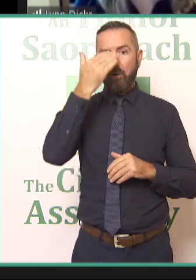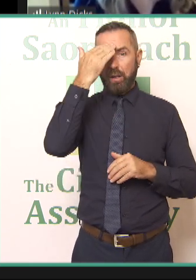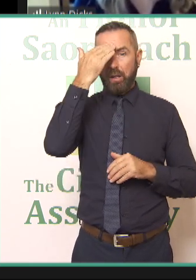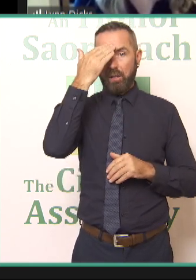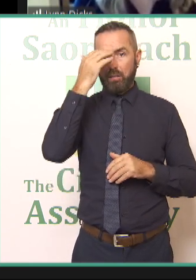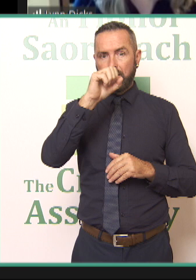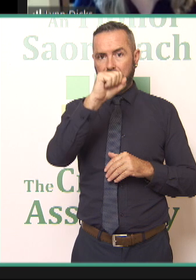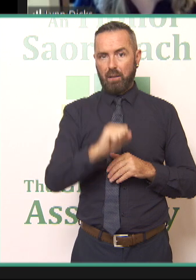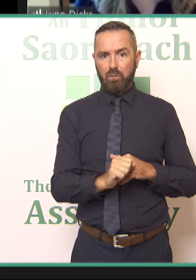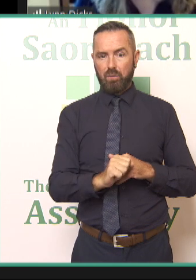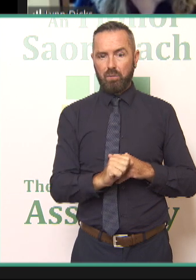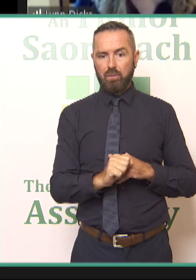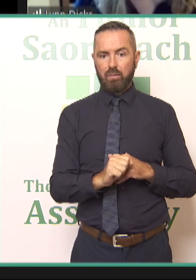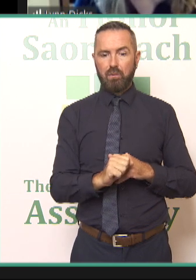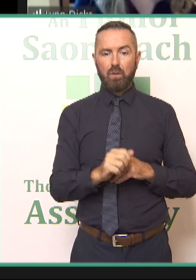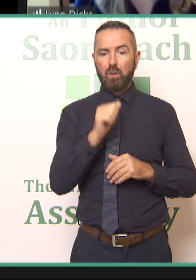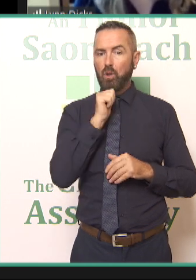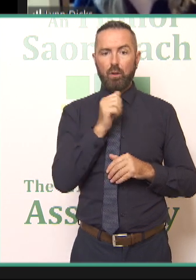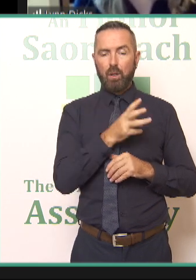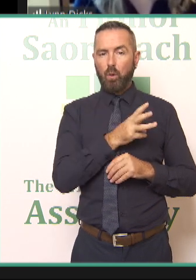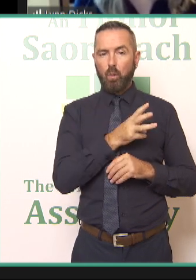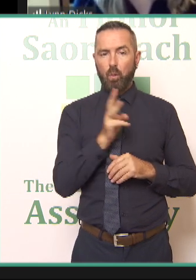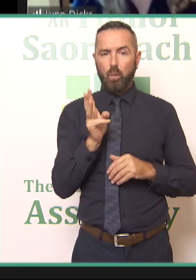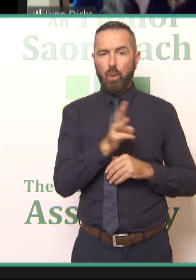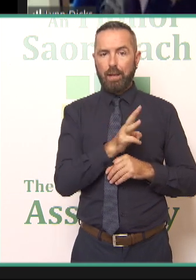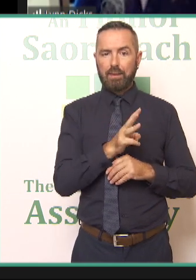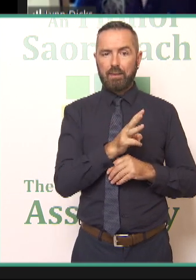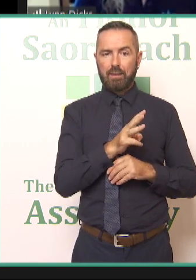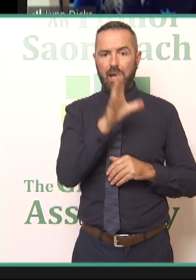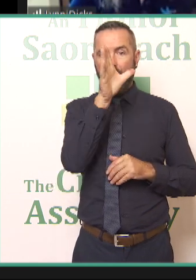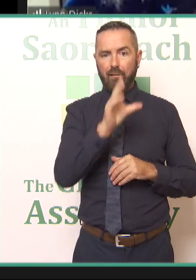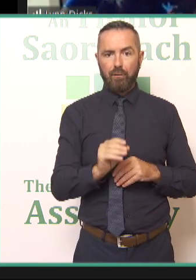feed you don't have West Africa in anymore but you still you can see you're getting food from all